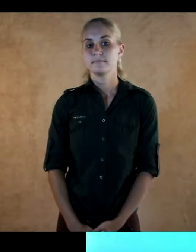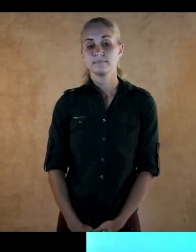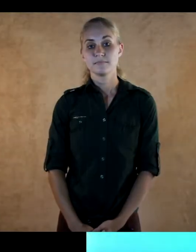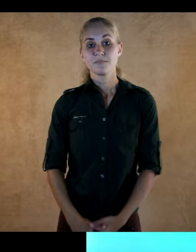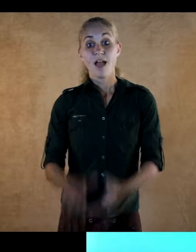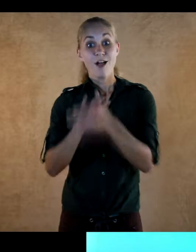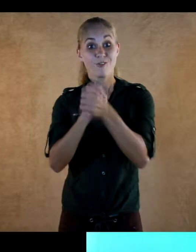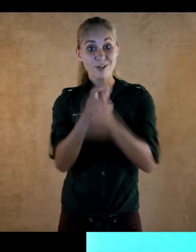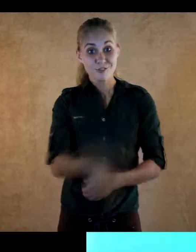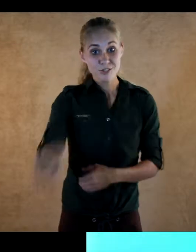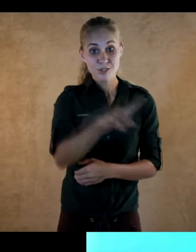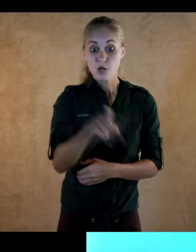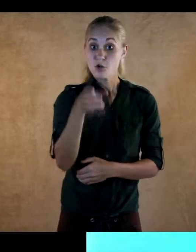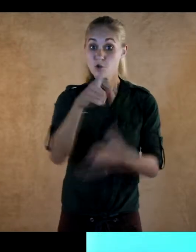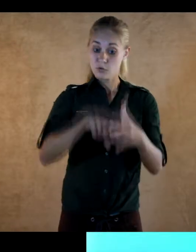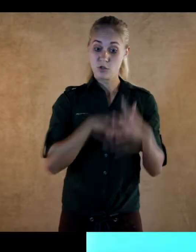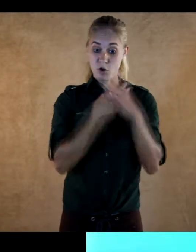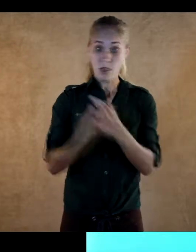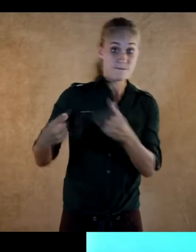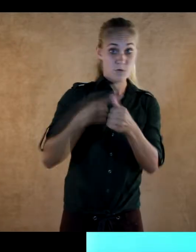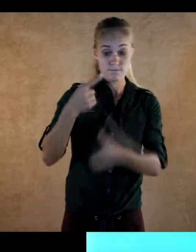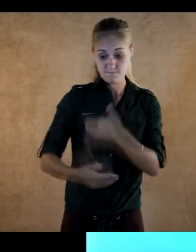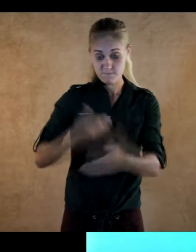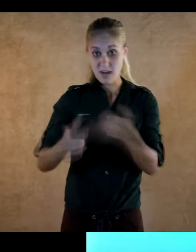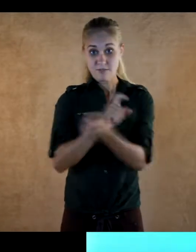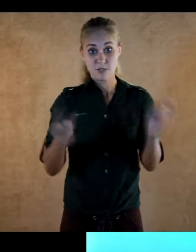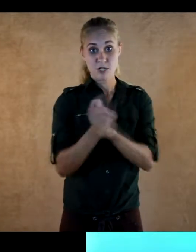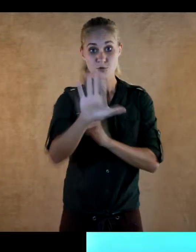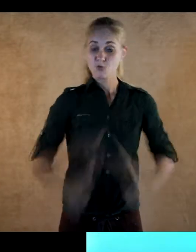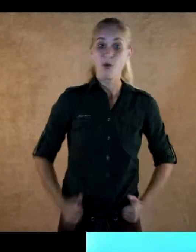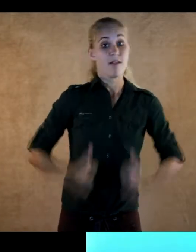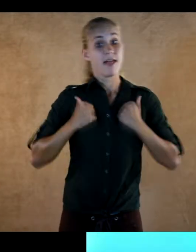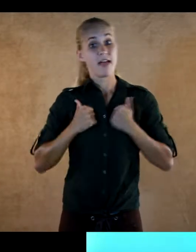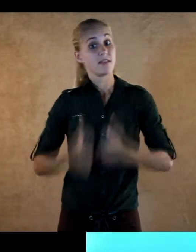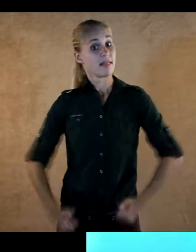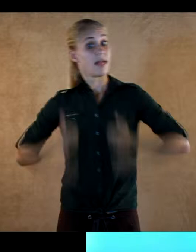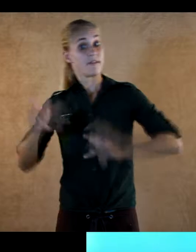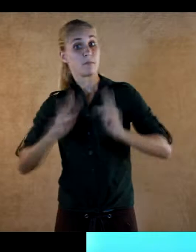Congratulations. You've just taken the very first step toward transforming your life and the lives of those around you.